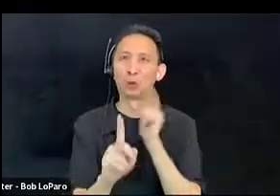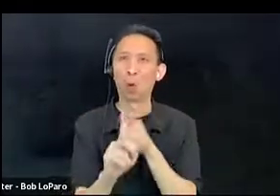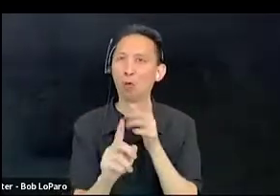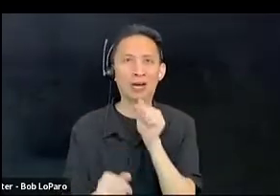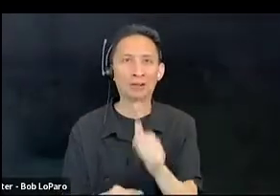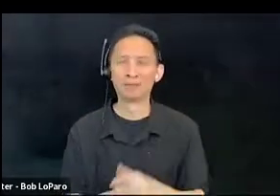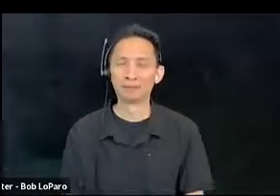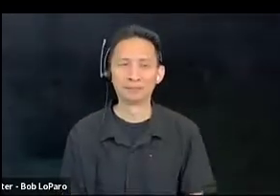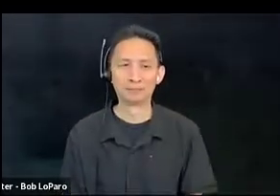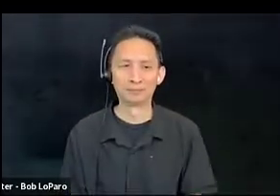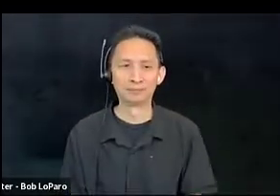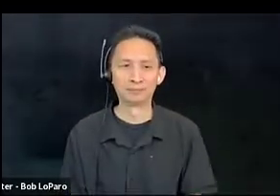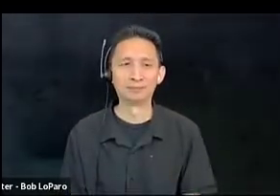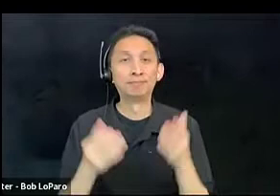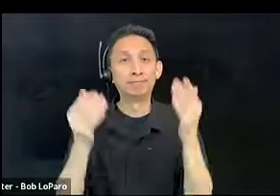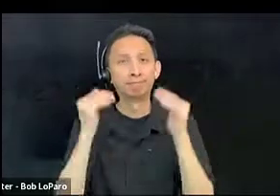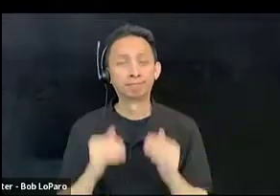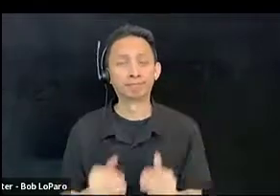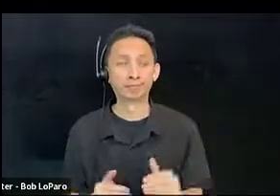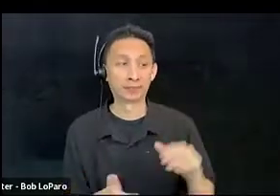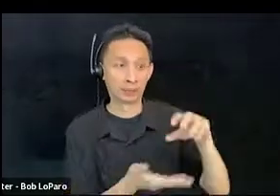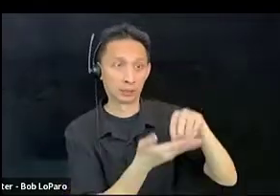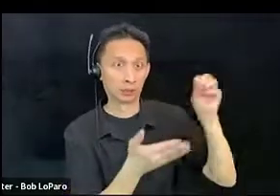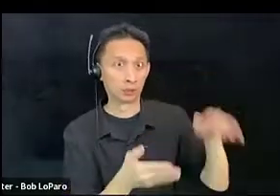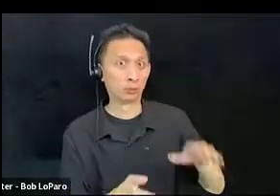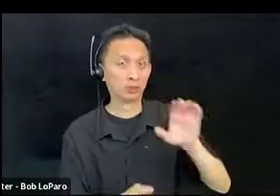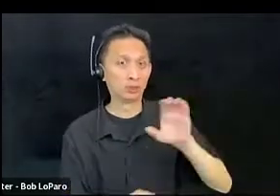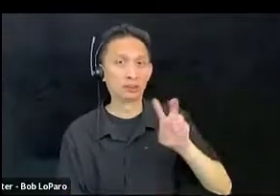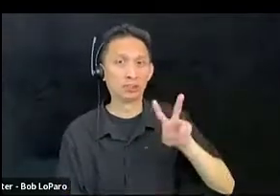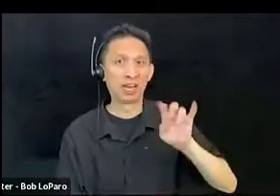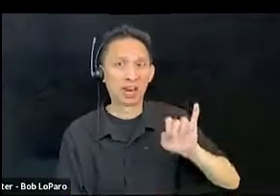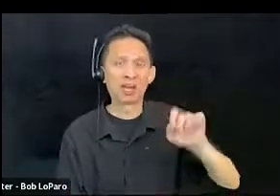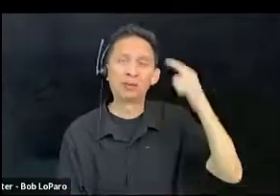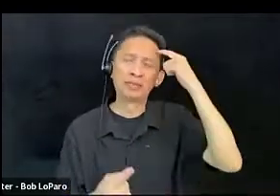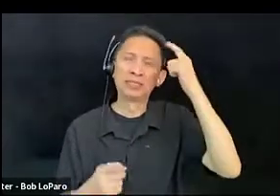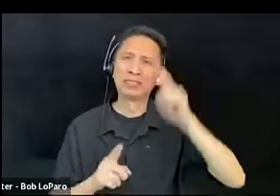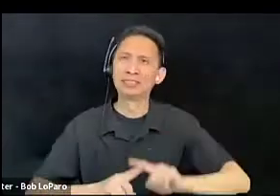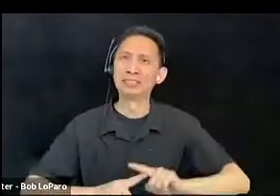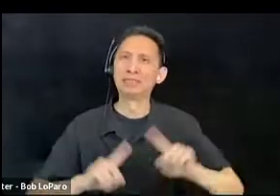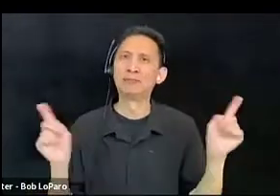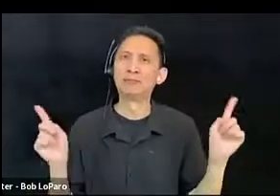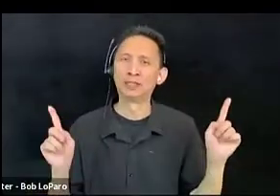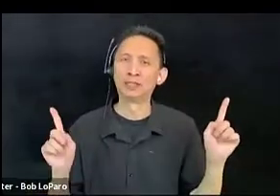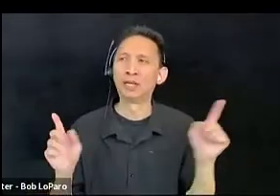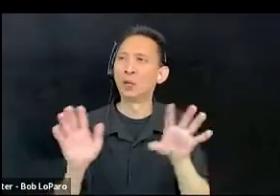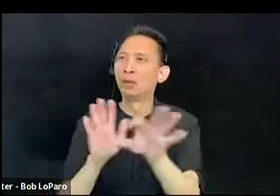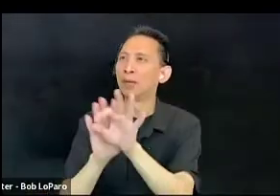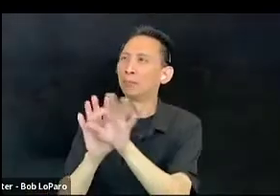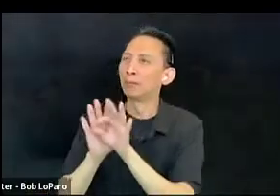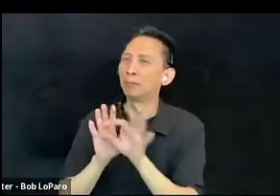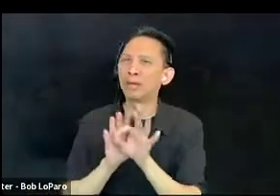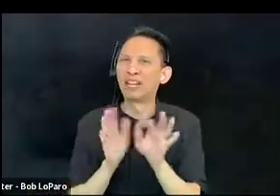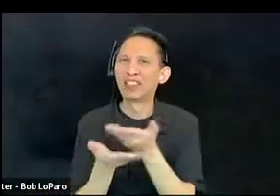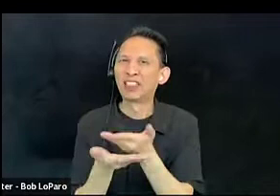we need to think about this in a little bit of a different way. We are selecting them based on visual properties not tactile.